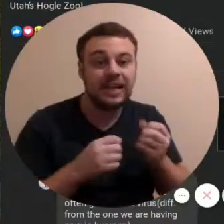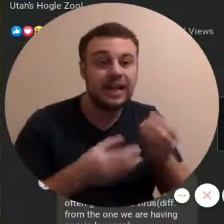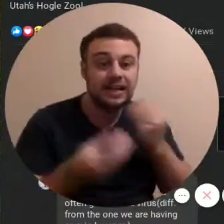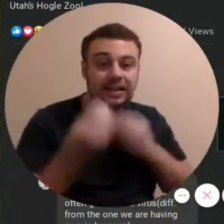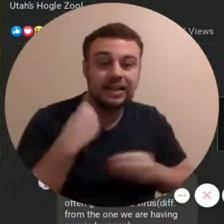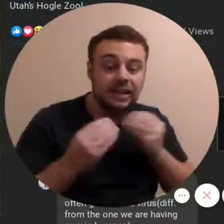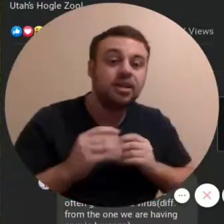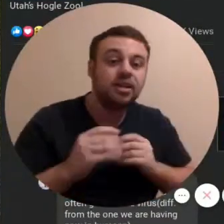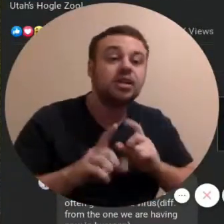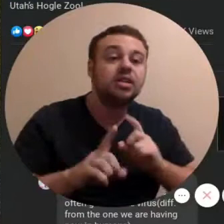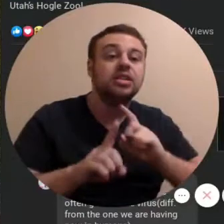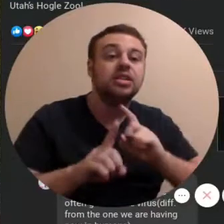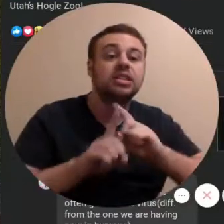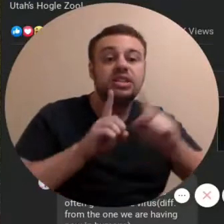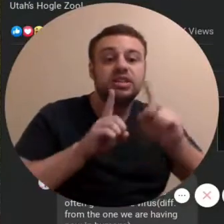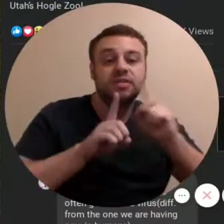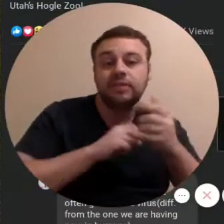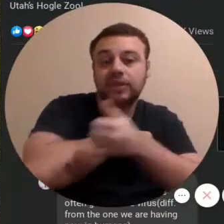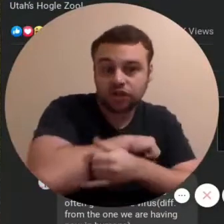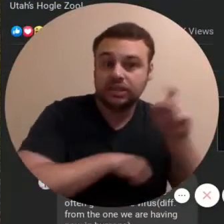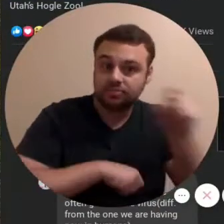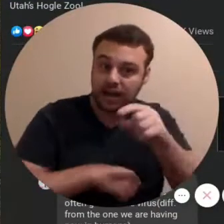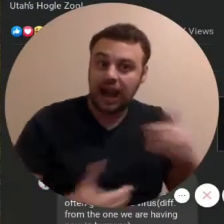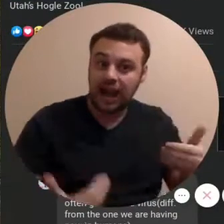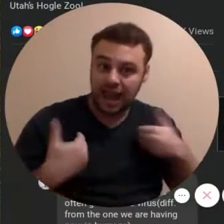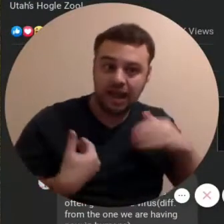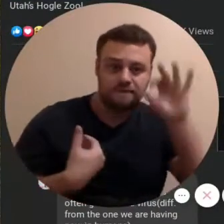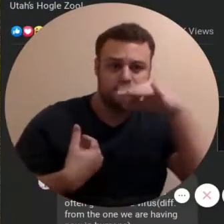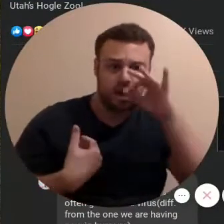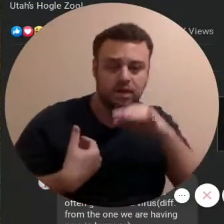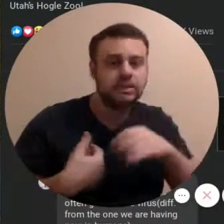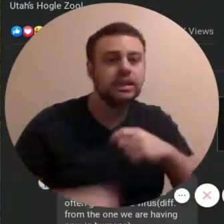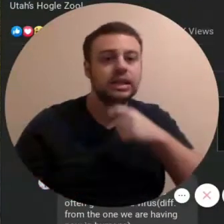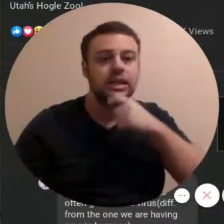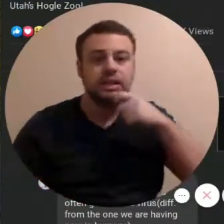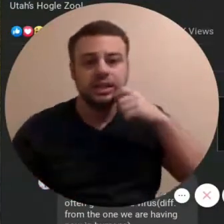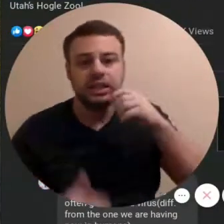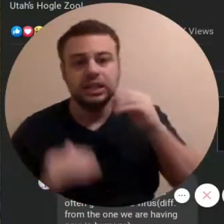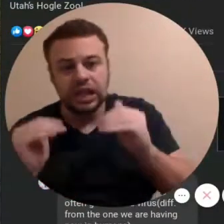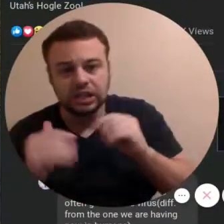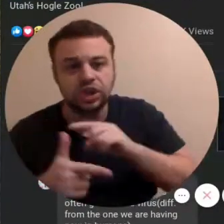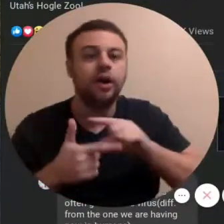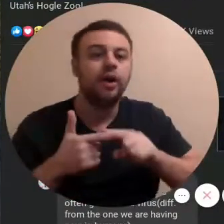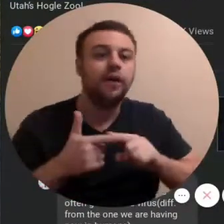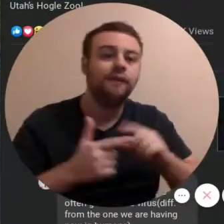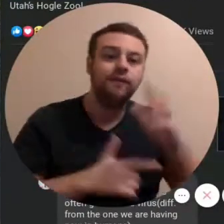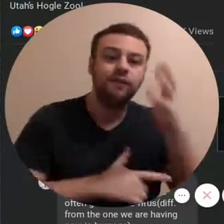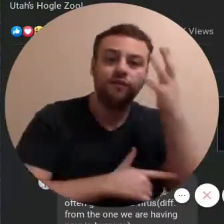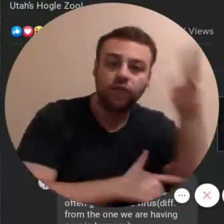areas- from the desert, to forest, to farmlands, now suburban areas. So they